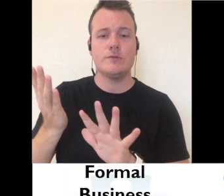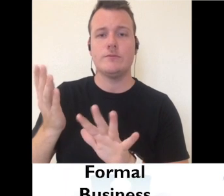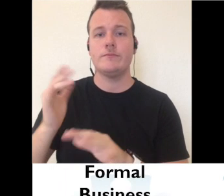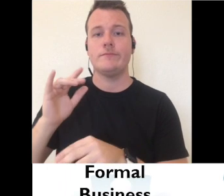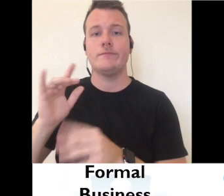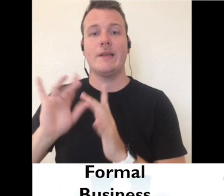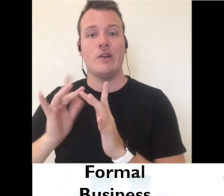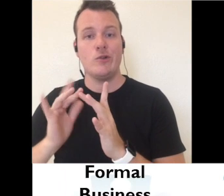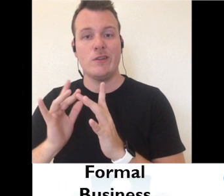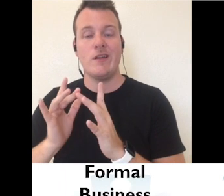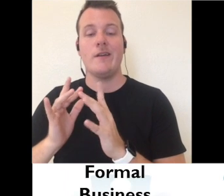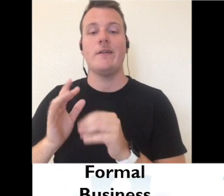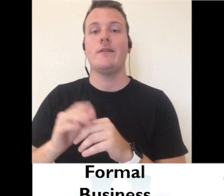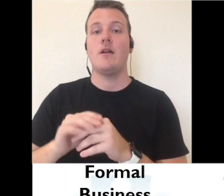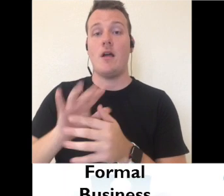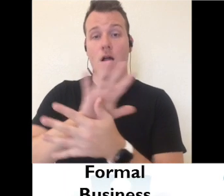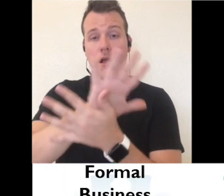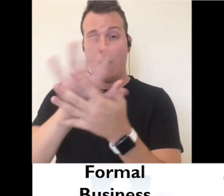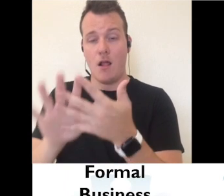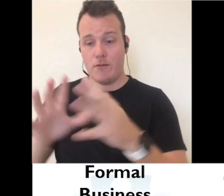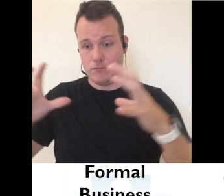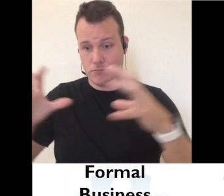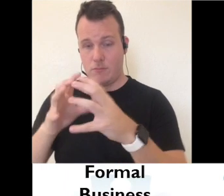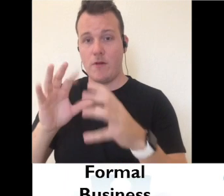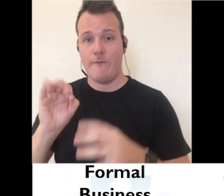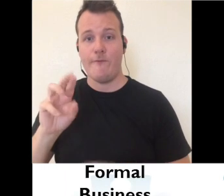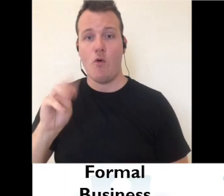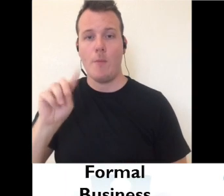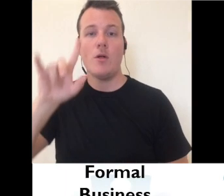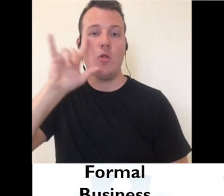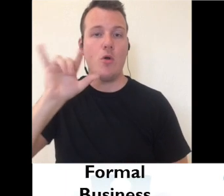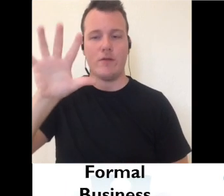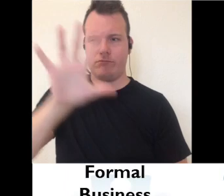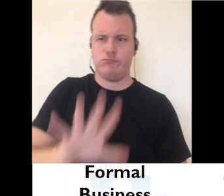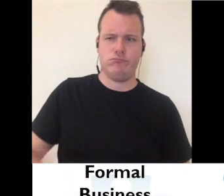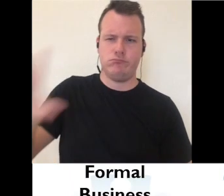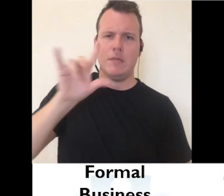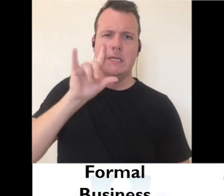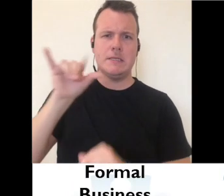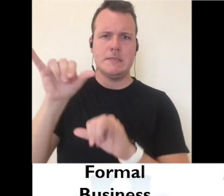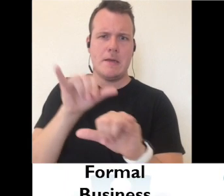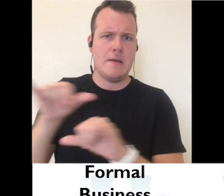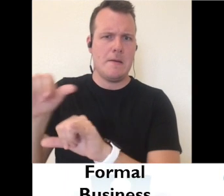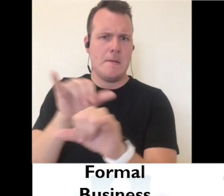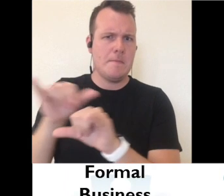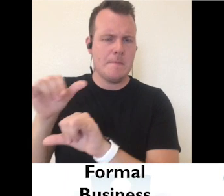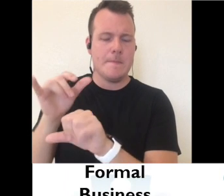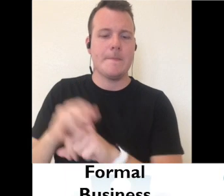competition, and now then the last kind of competition are it's what we call